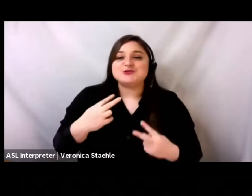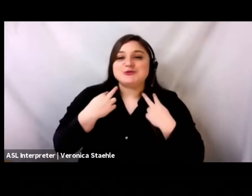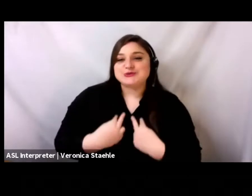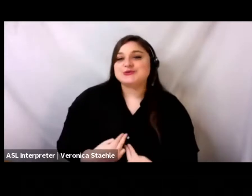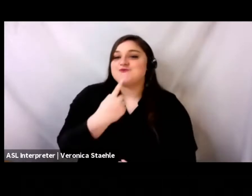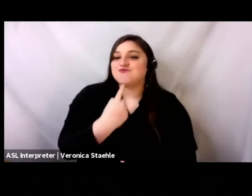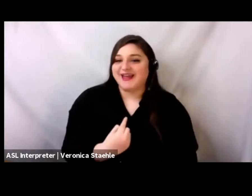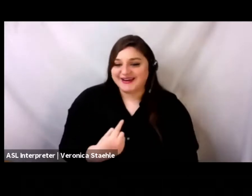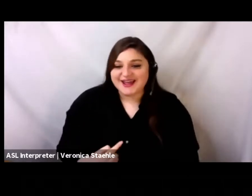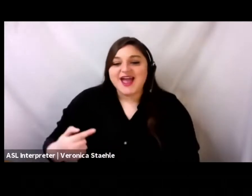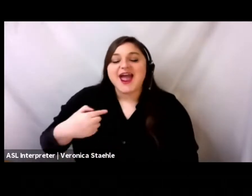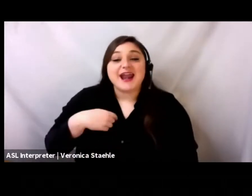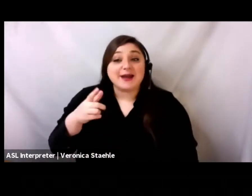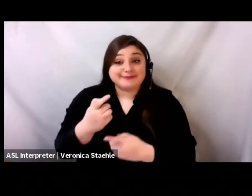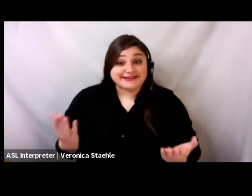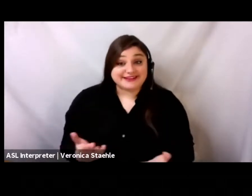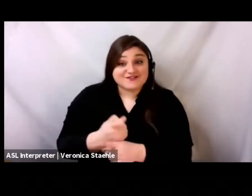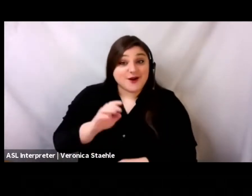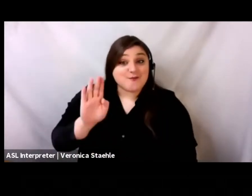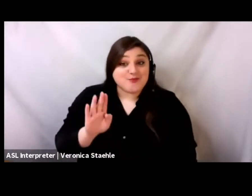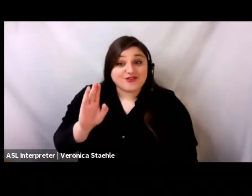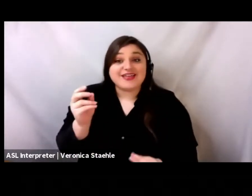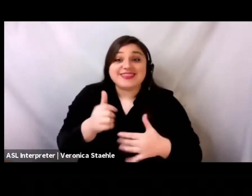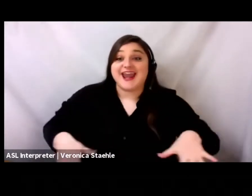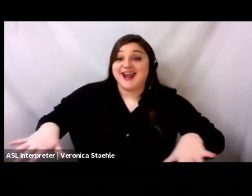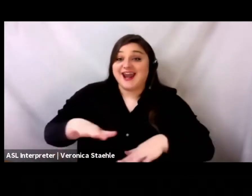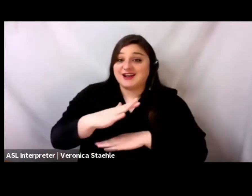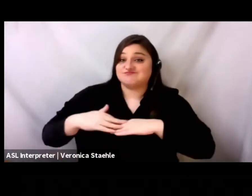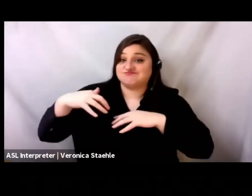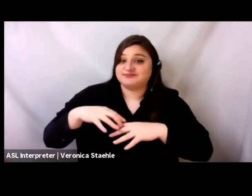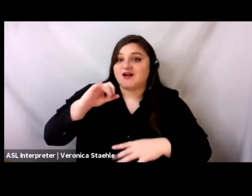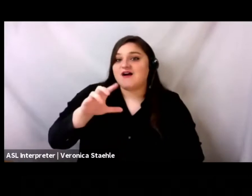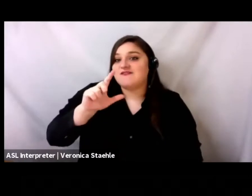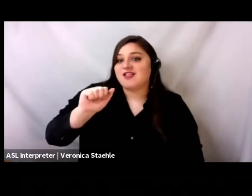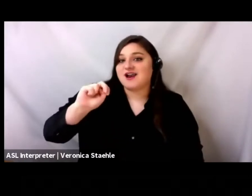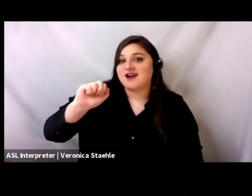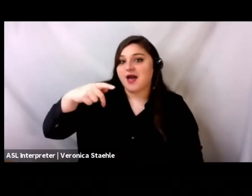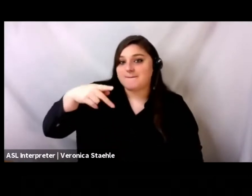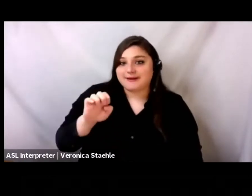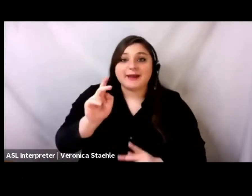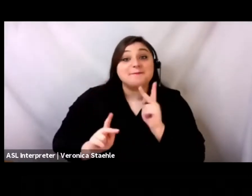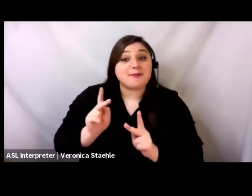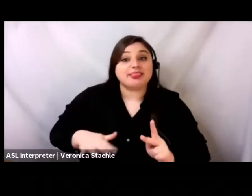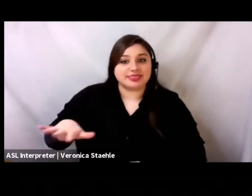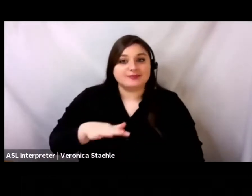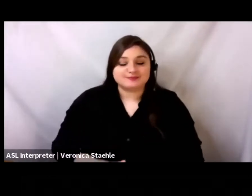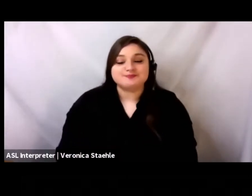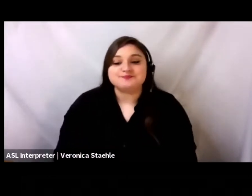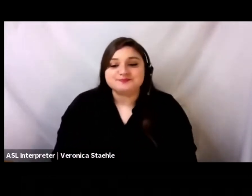speaking to you from Brooklyn, the indigenous lands of the Lenape people. As mentioned,